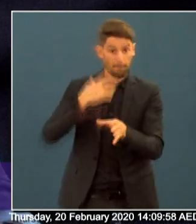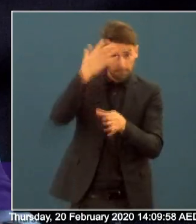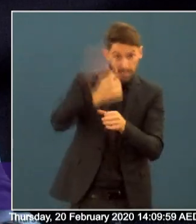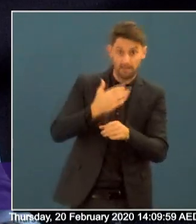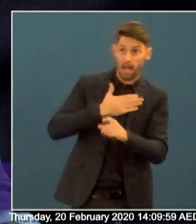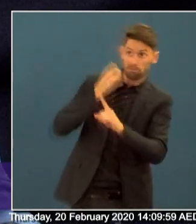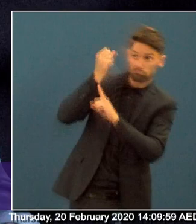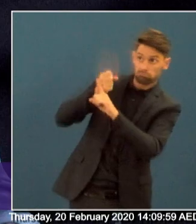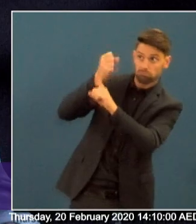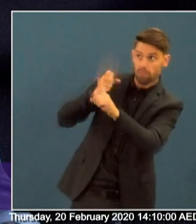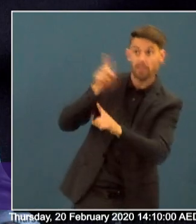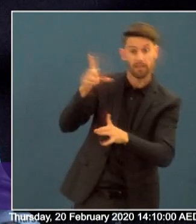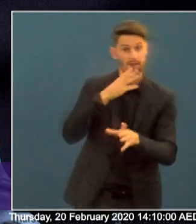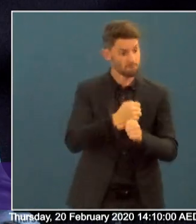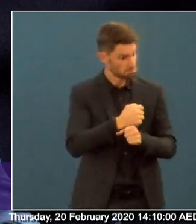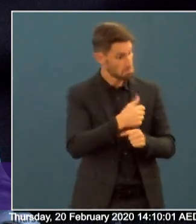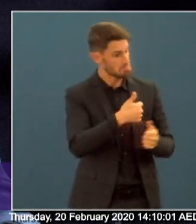and the commitments made by government. Okay.